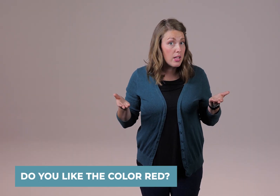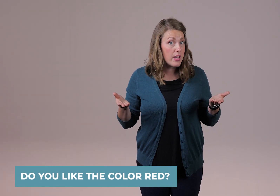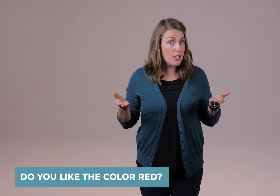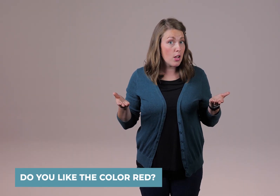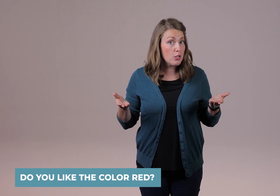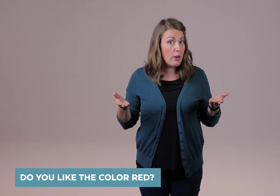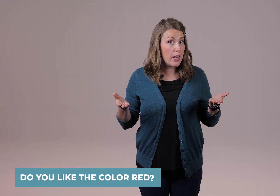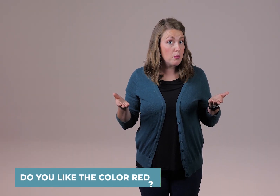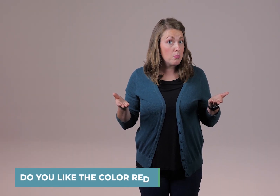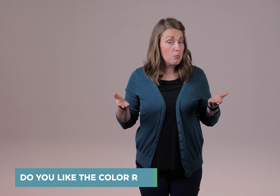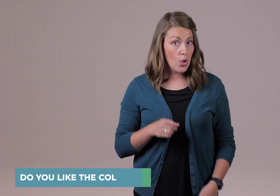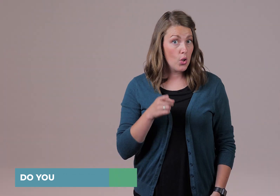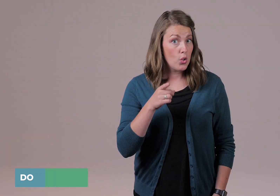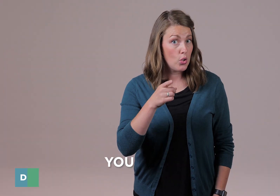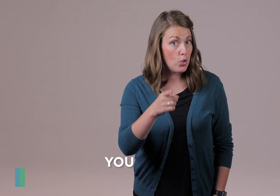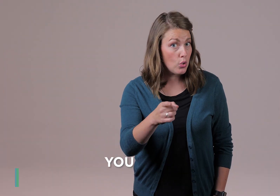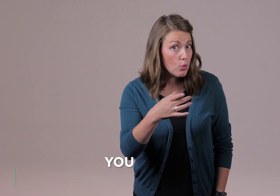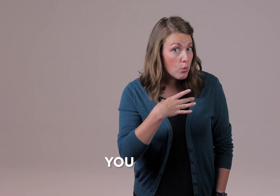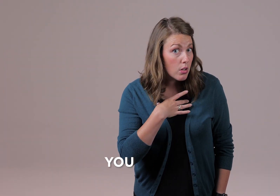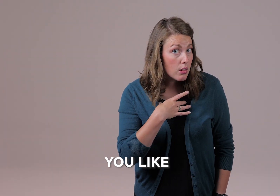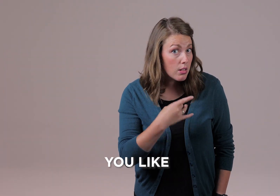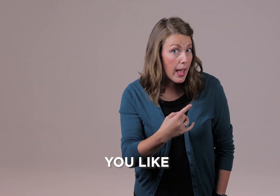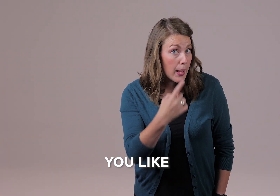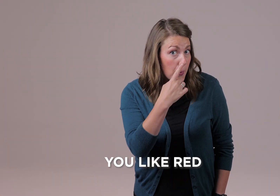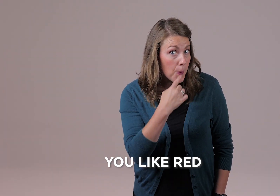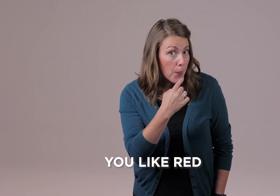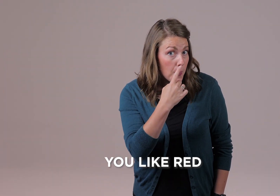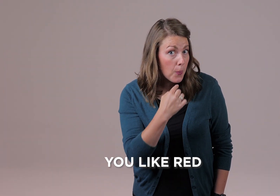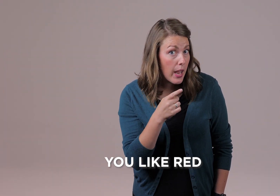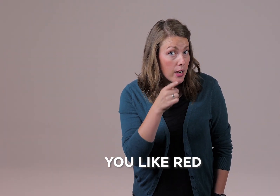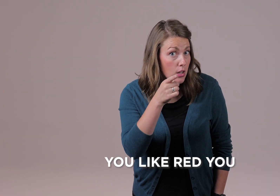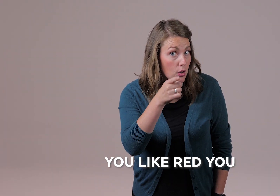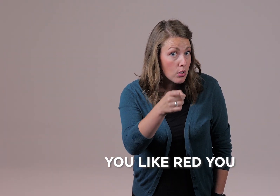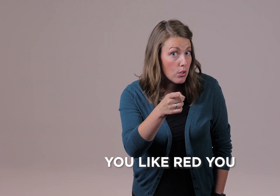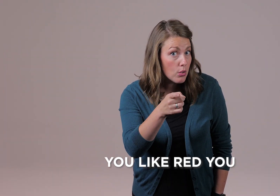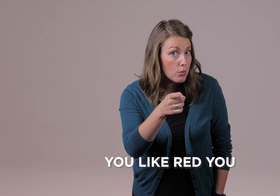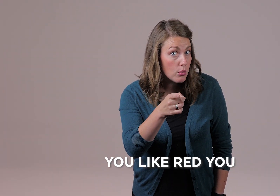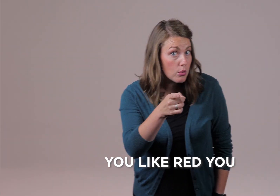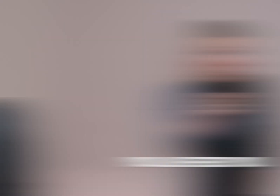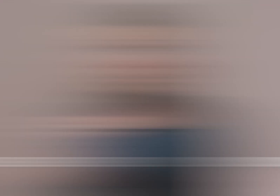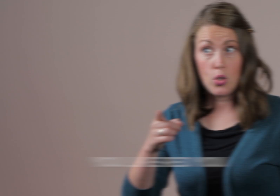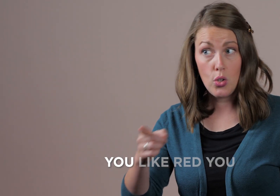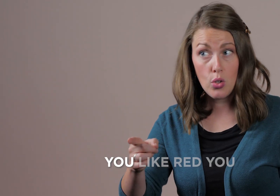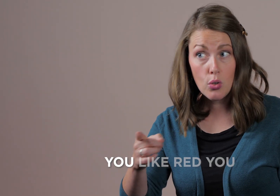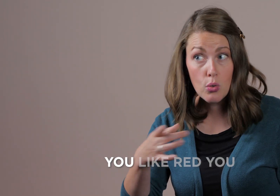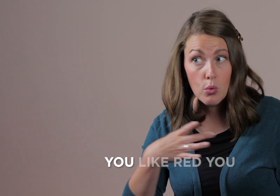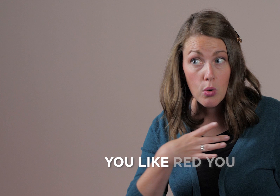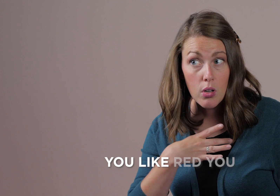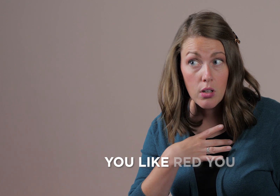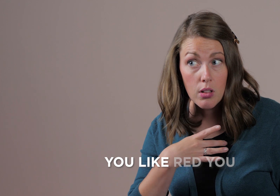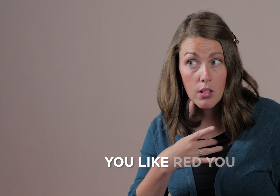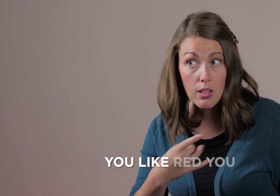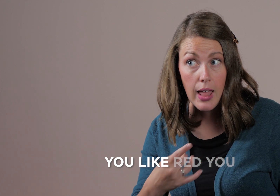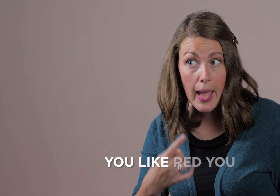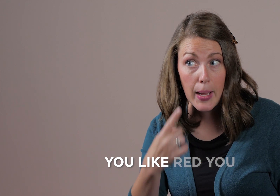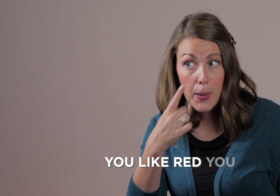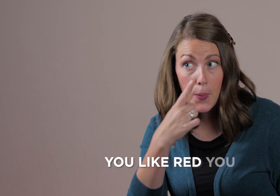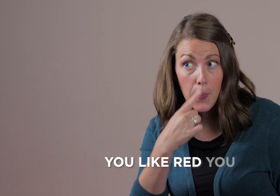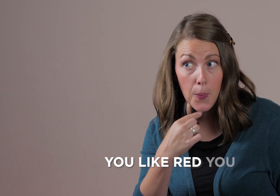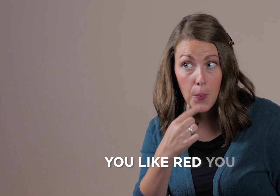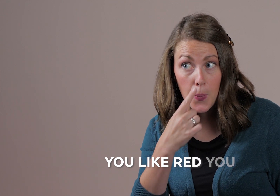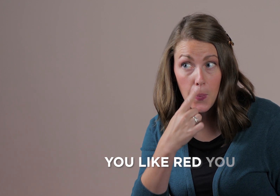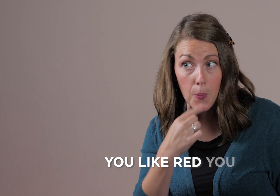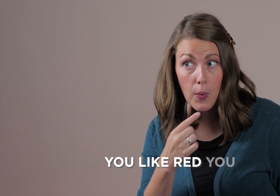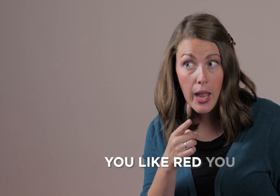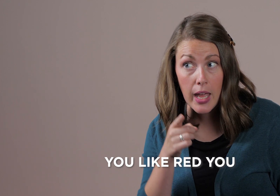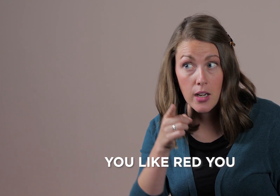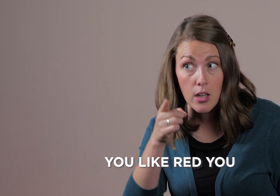like the color red. 'You like red you'? Notice my eyebrows are going up showing that I'm needing